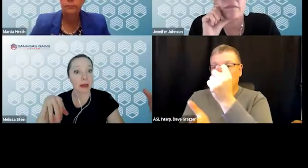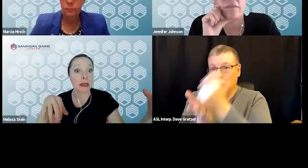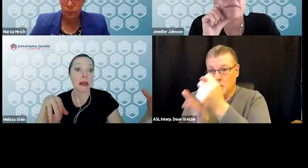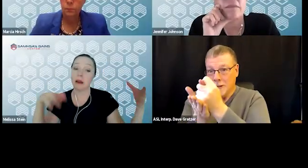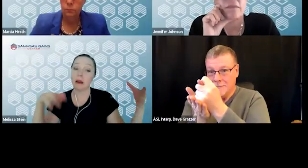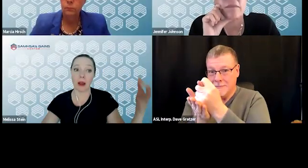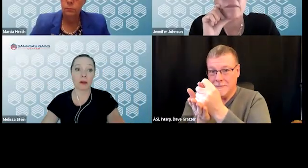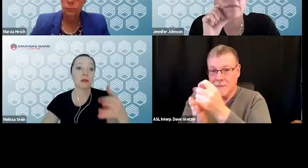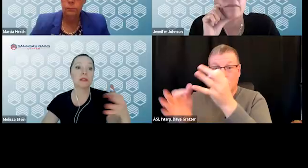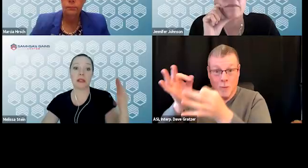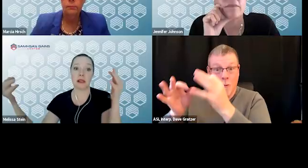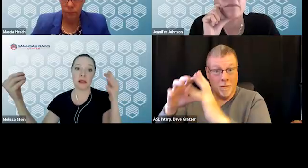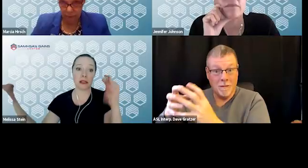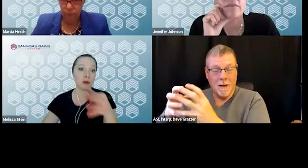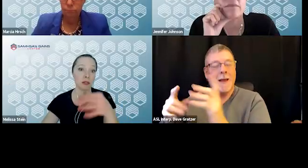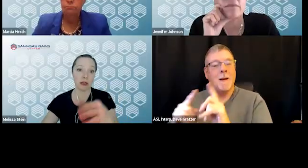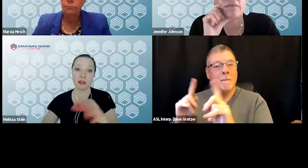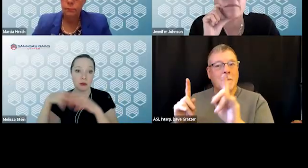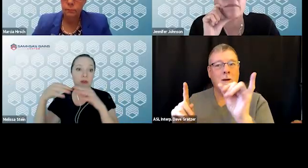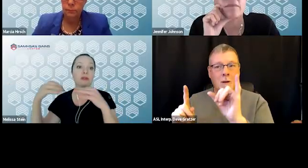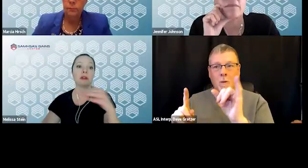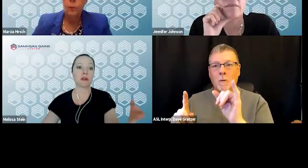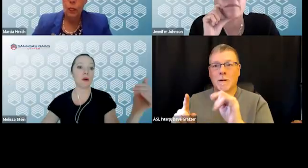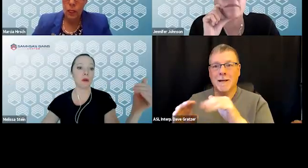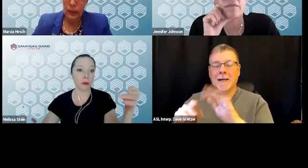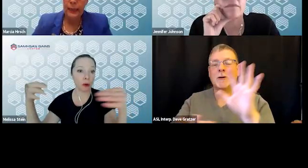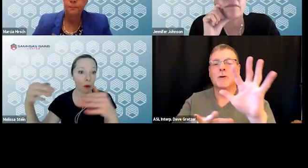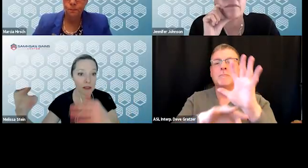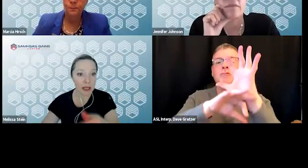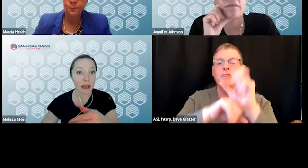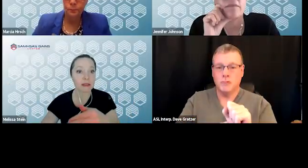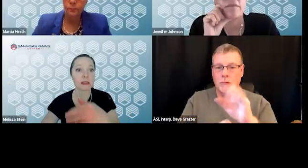But, you know, we also see these issues in just your traditional criminal court settings.